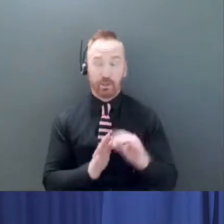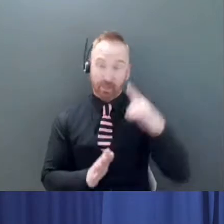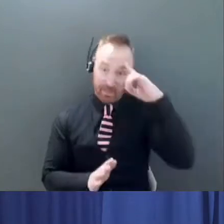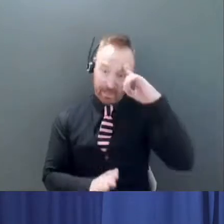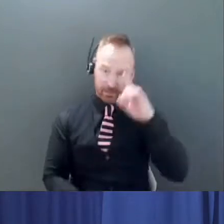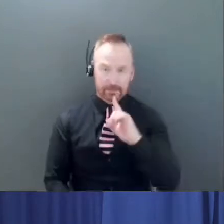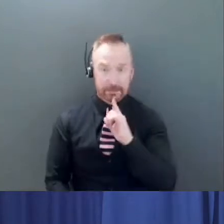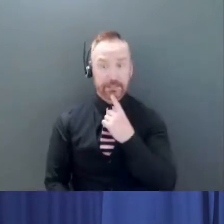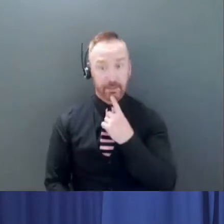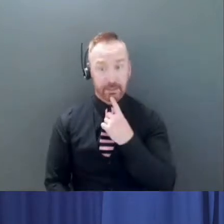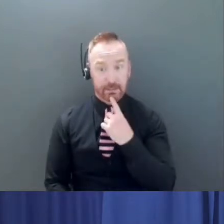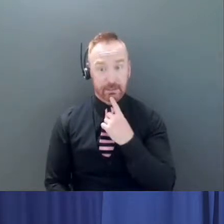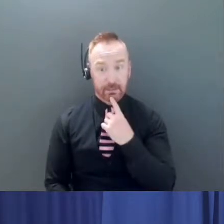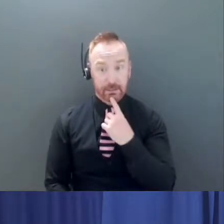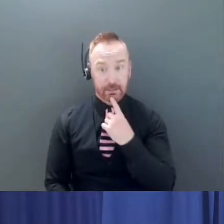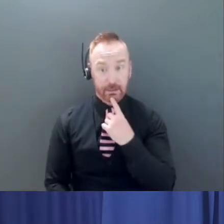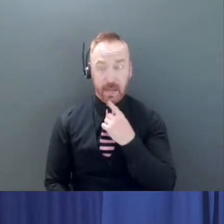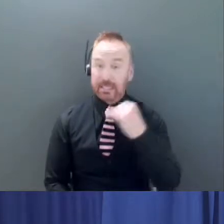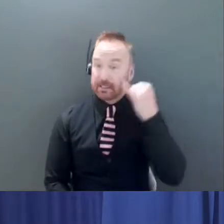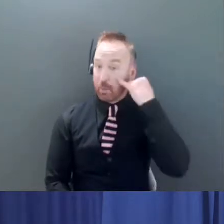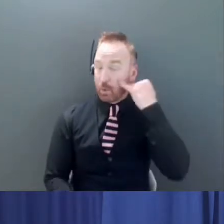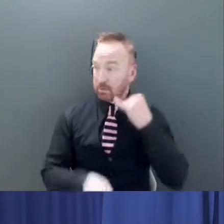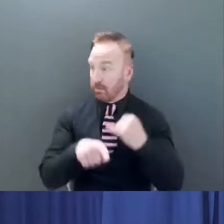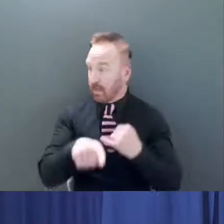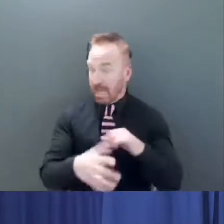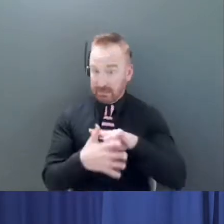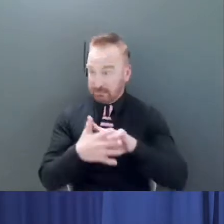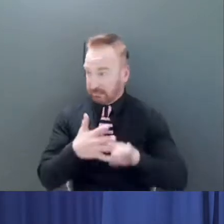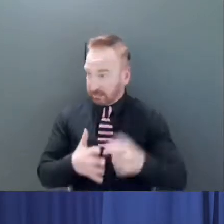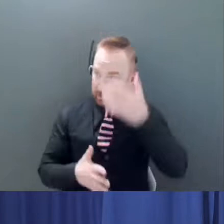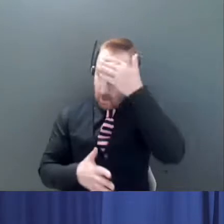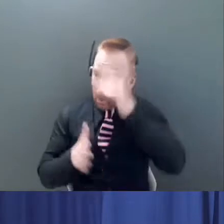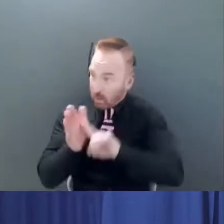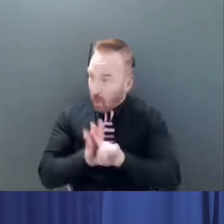We will be reevaluating our traffic light guidance to make